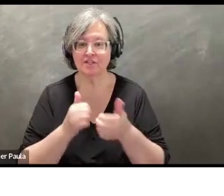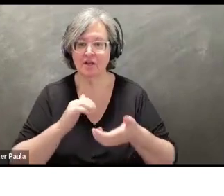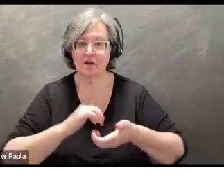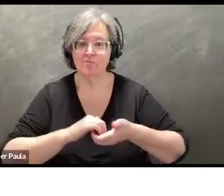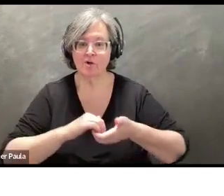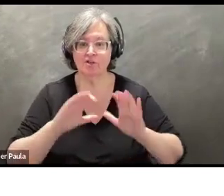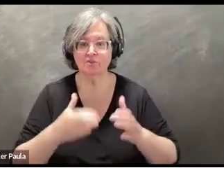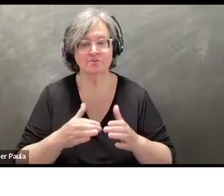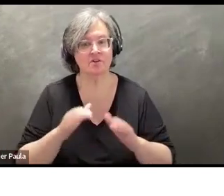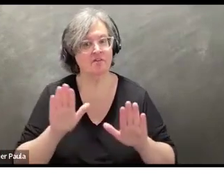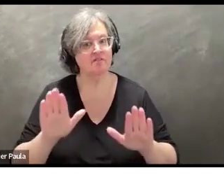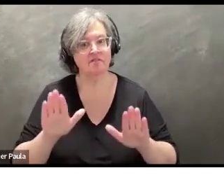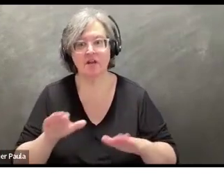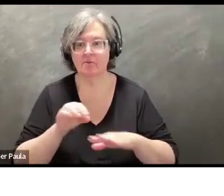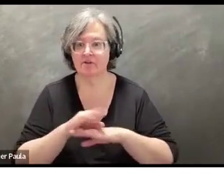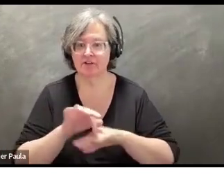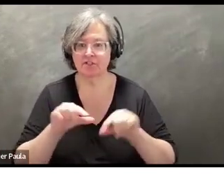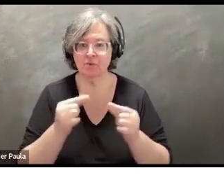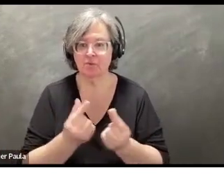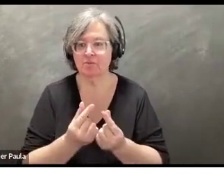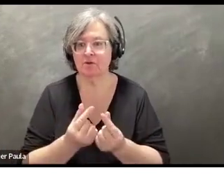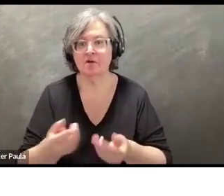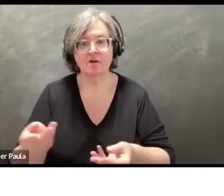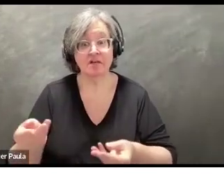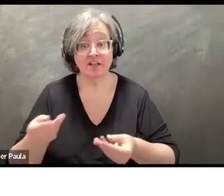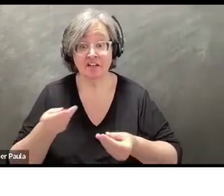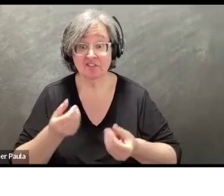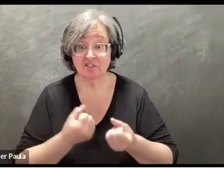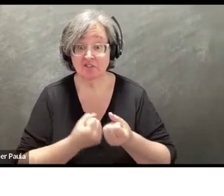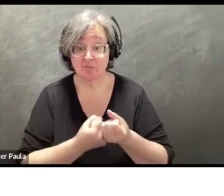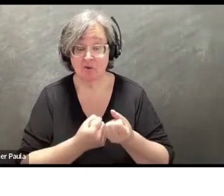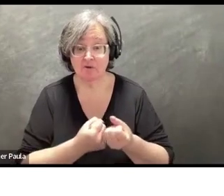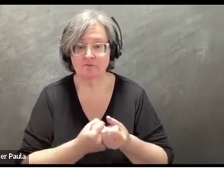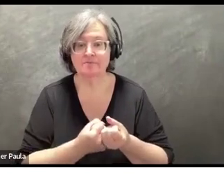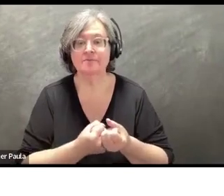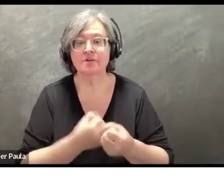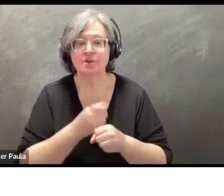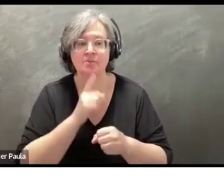group that provides us support to ensure the effectiveness of